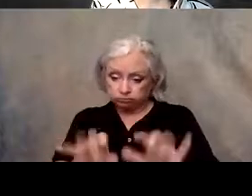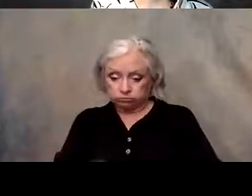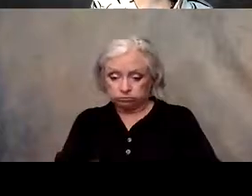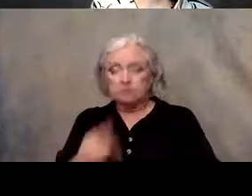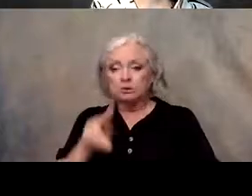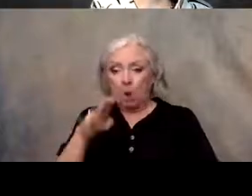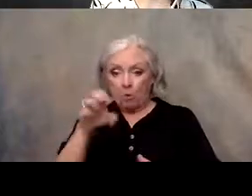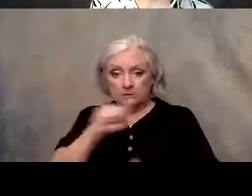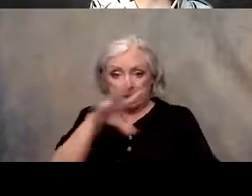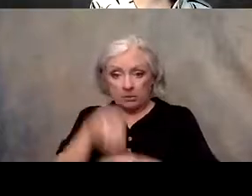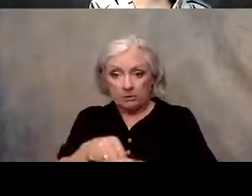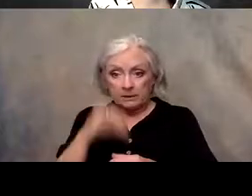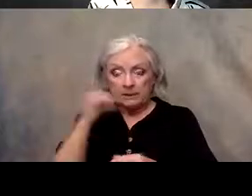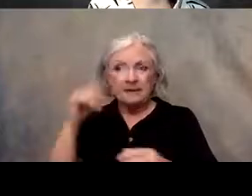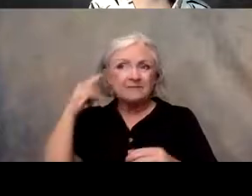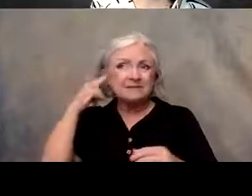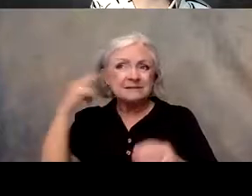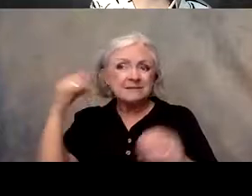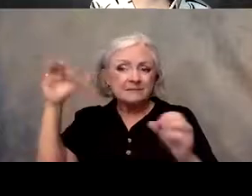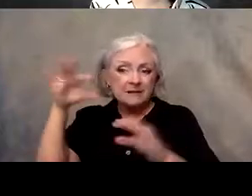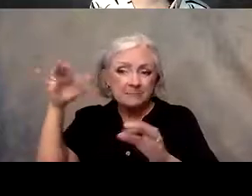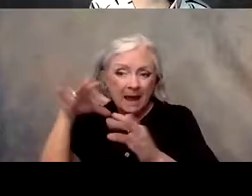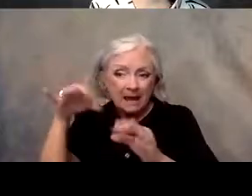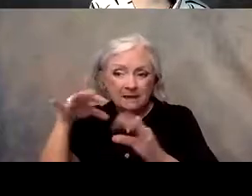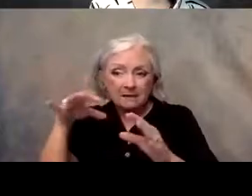if there is feedback that we have that so that we can determine